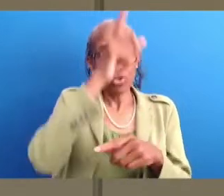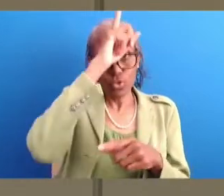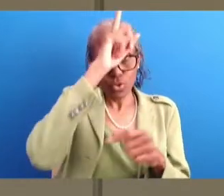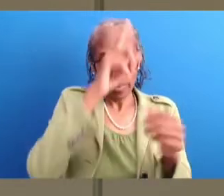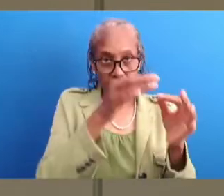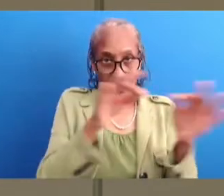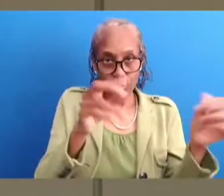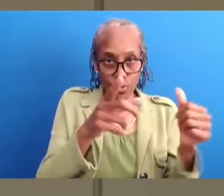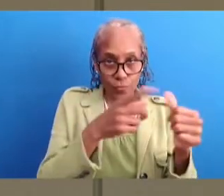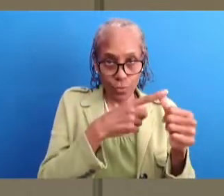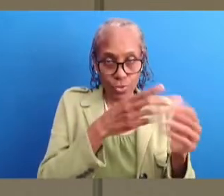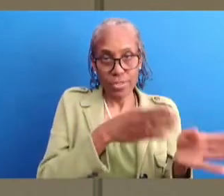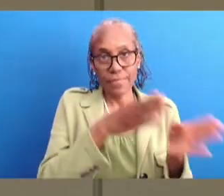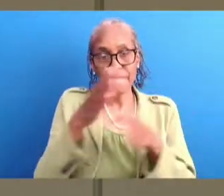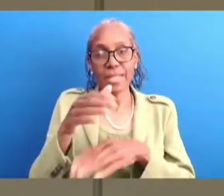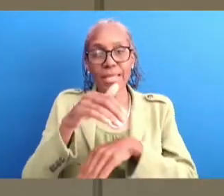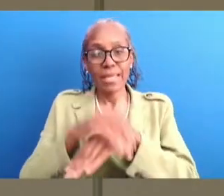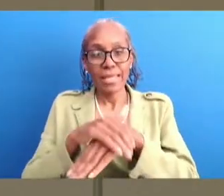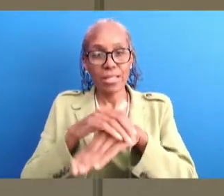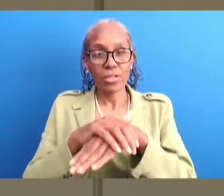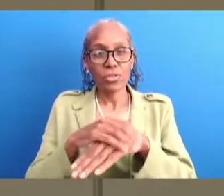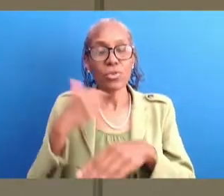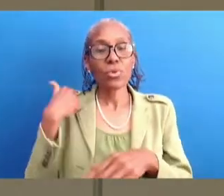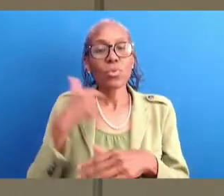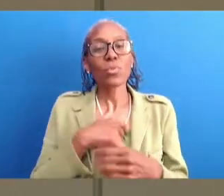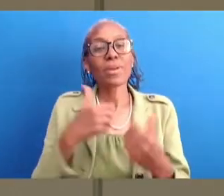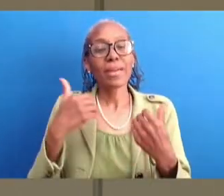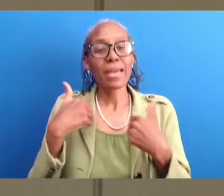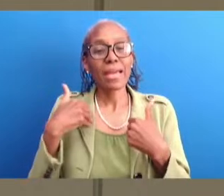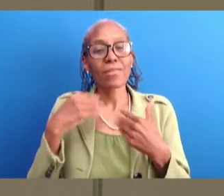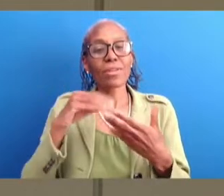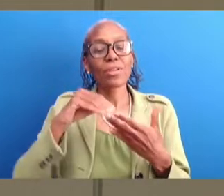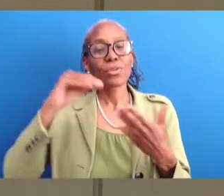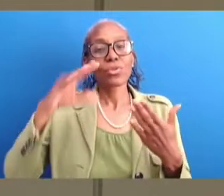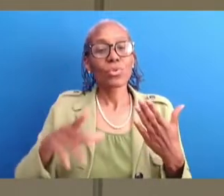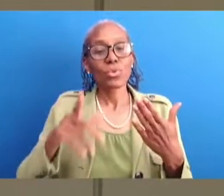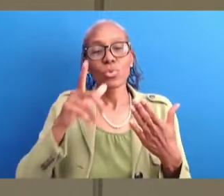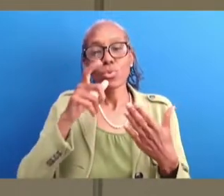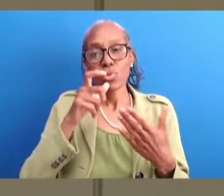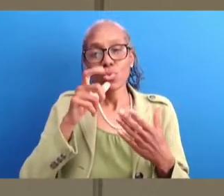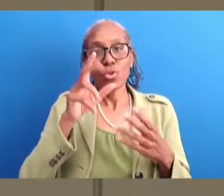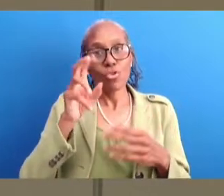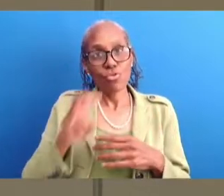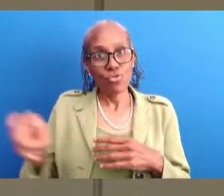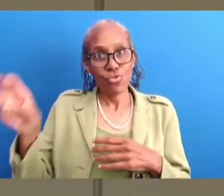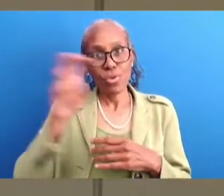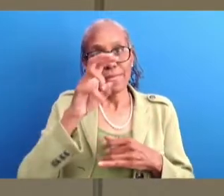ALLEGIANCE, THEY'RE GOING TO DO